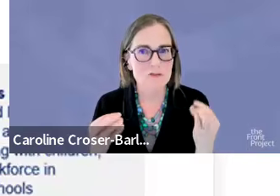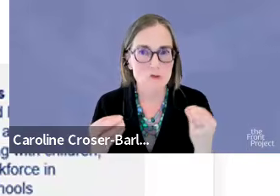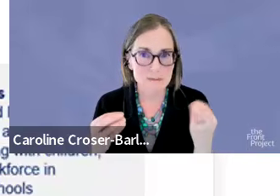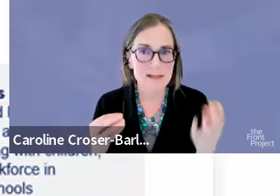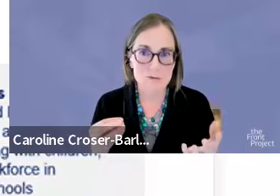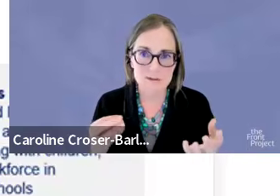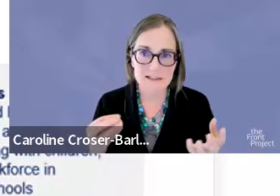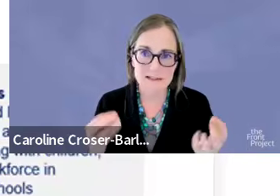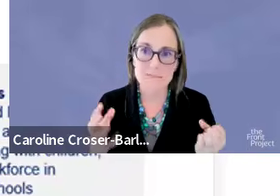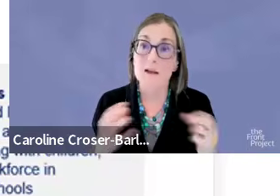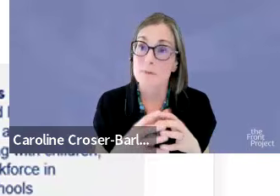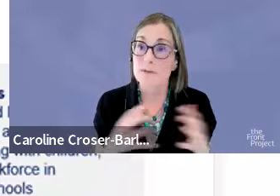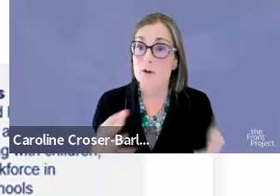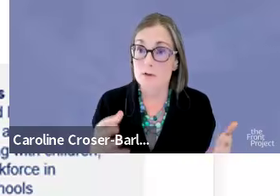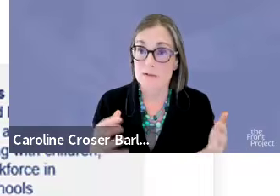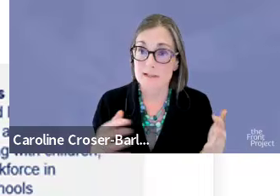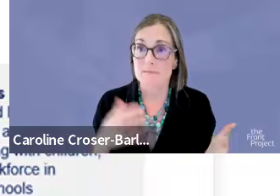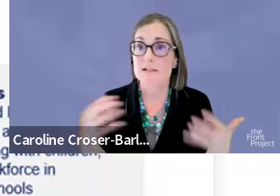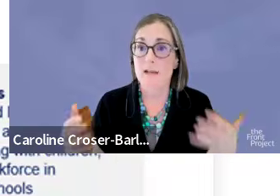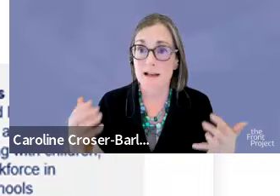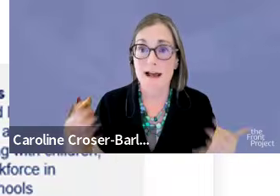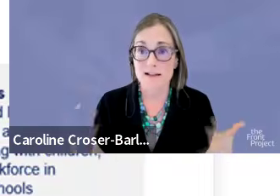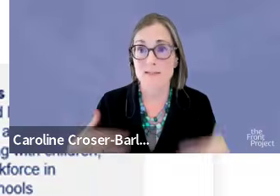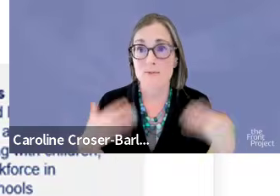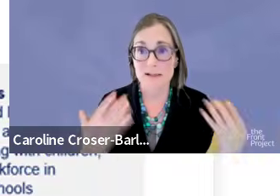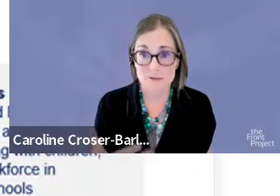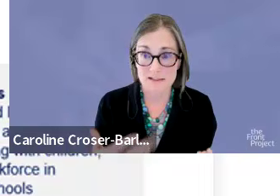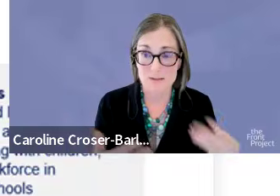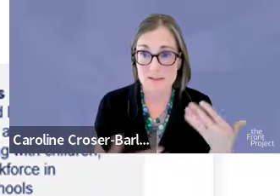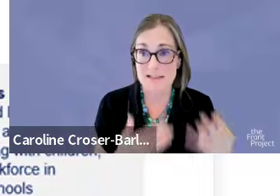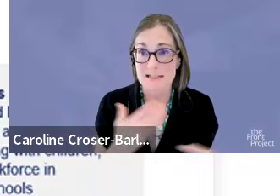been trauma and autism, but we called it autism because it allowed us to put extra resourcing